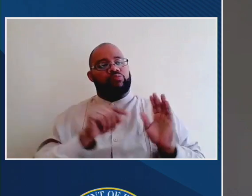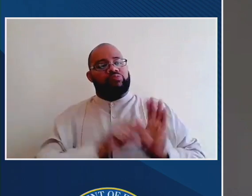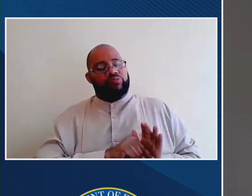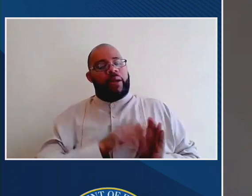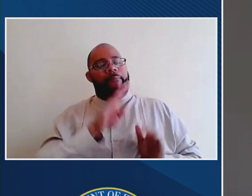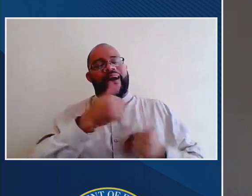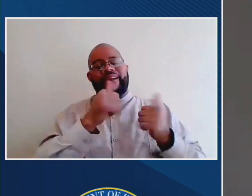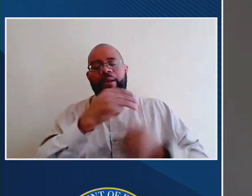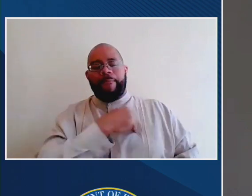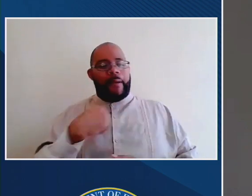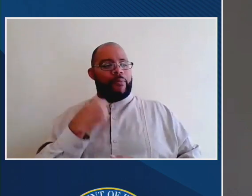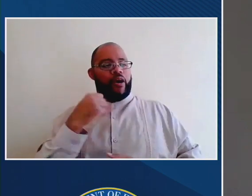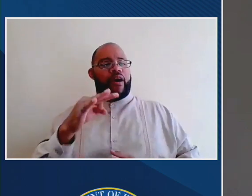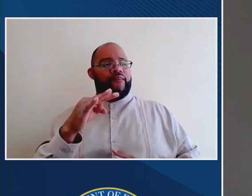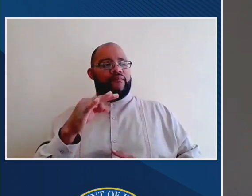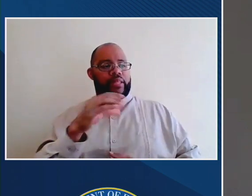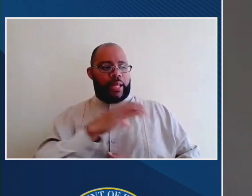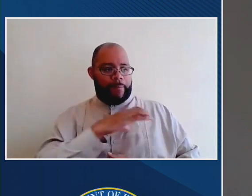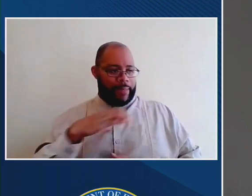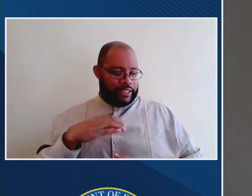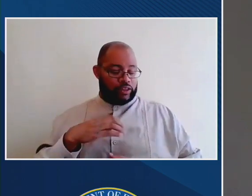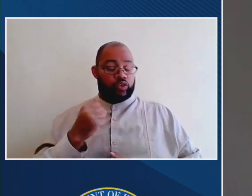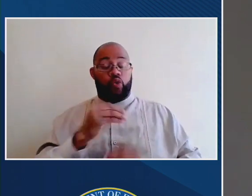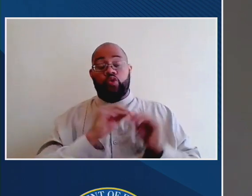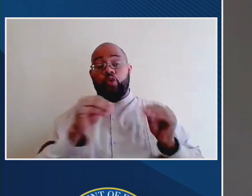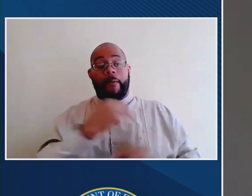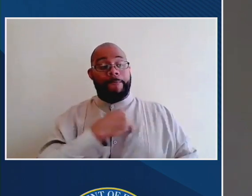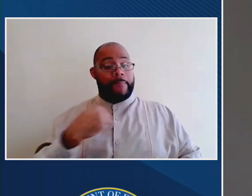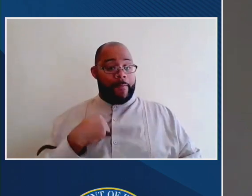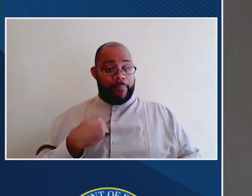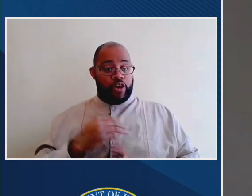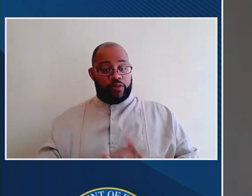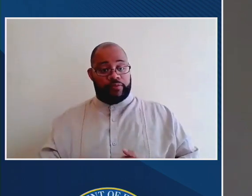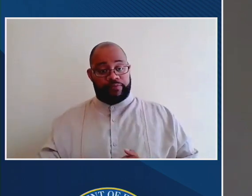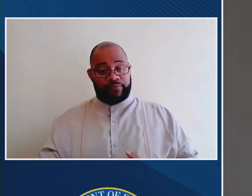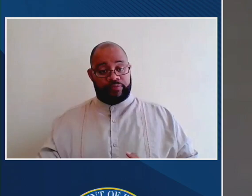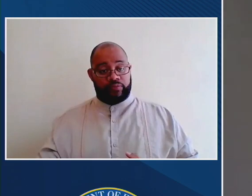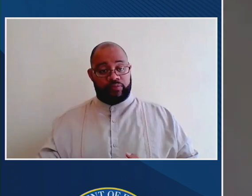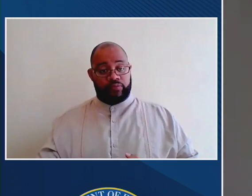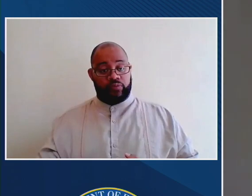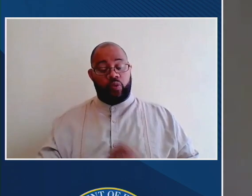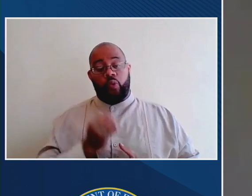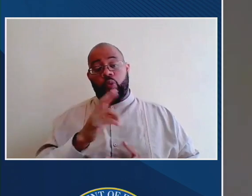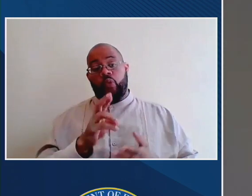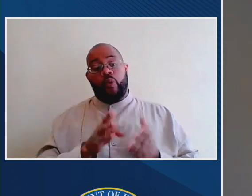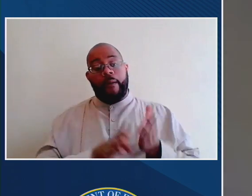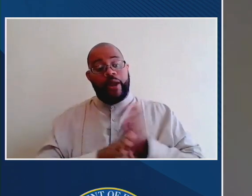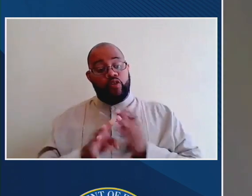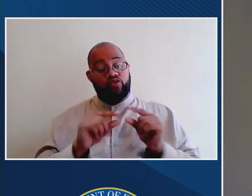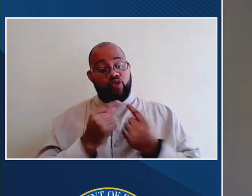committee. Thus, no member of or minority group can be outvoted.